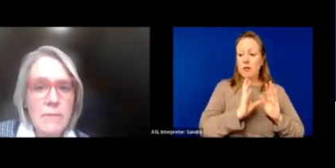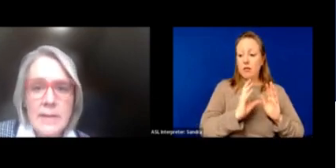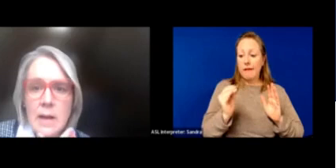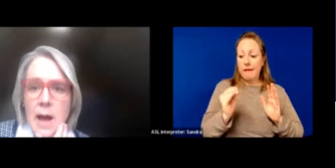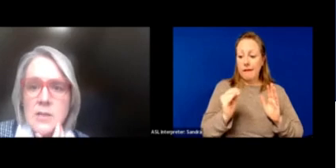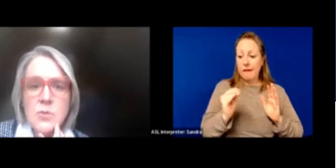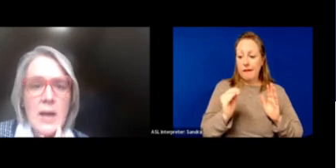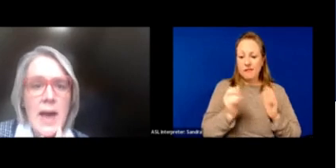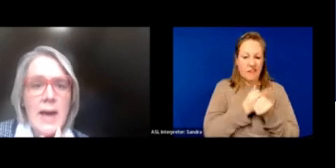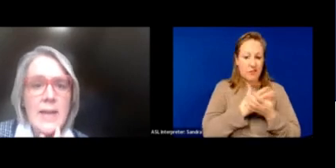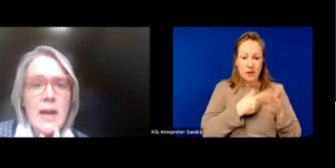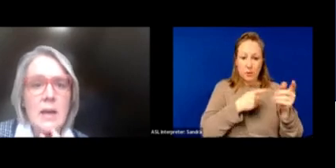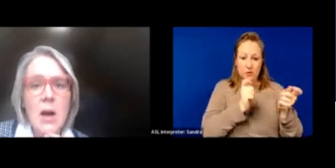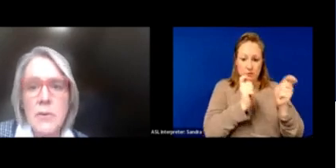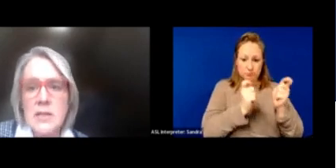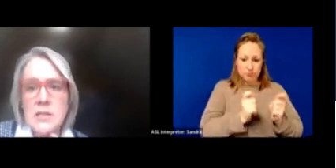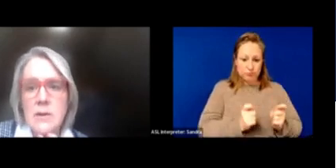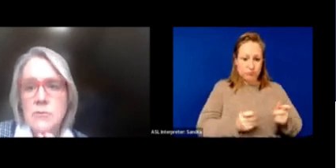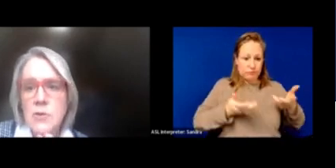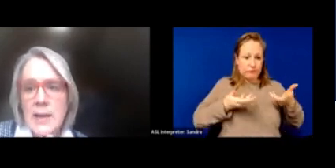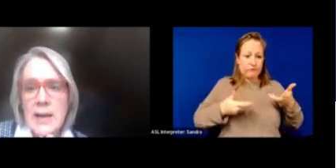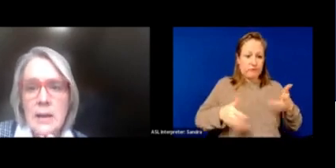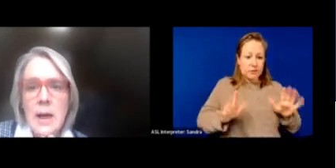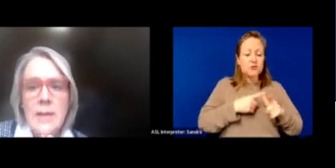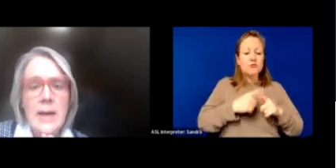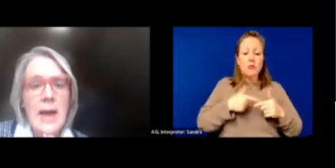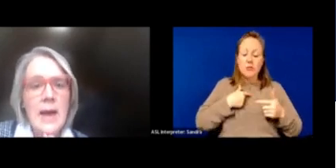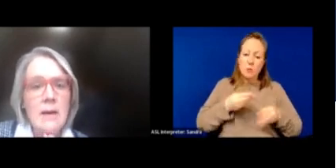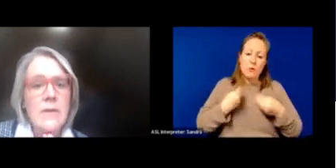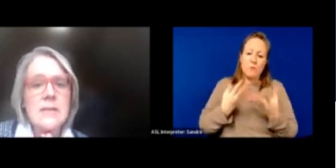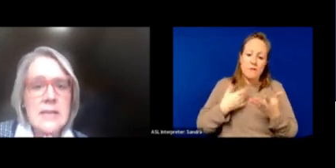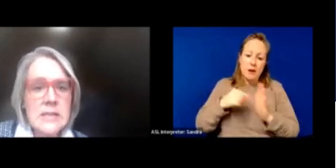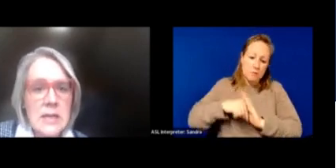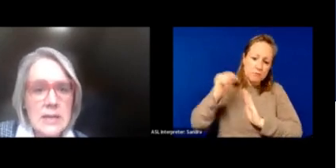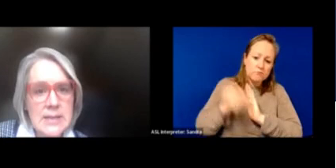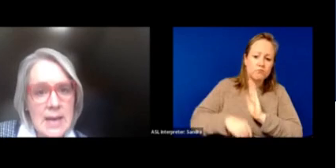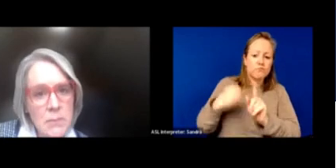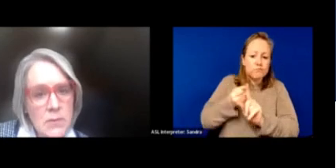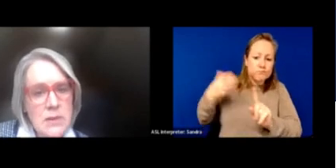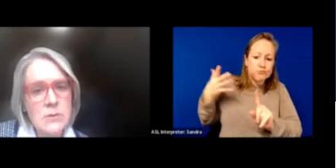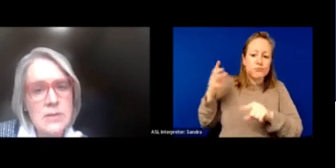finalized, we had a comprehensive training that gave detailed examples, and there's